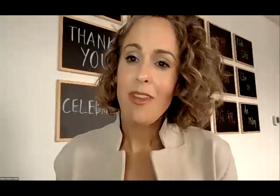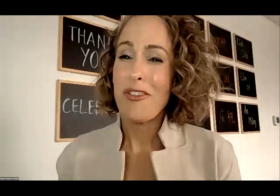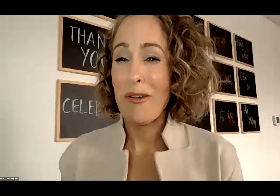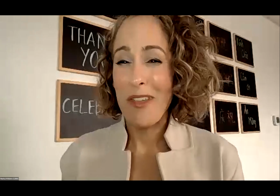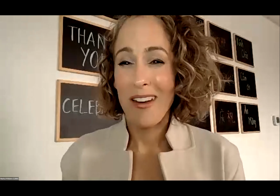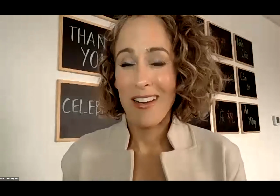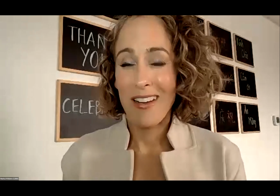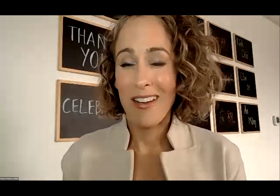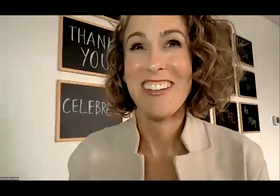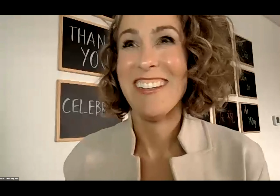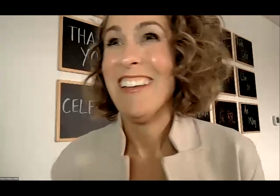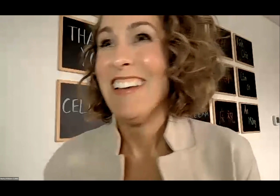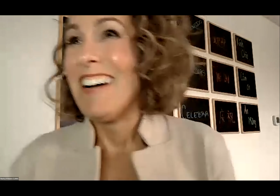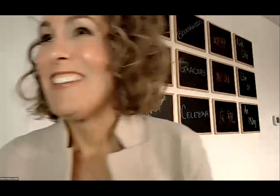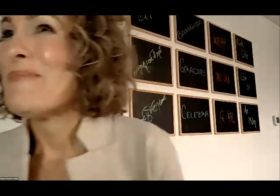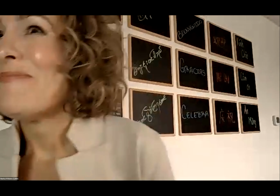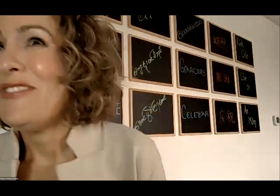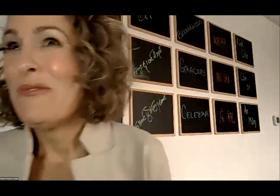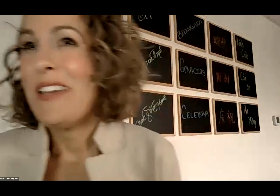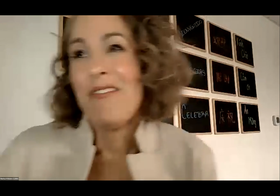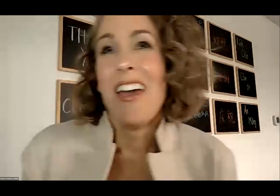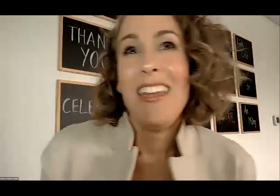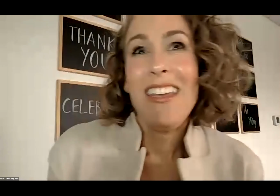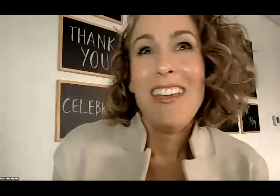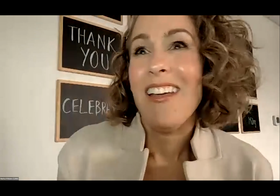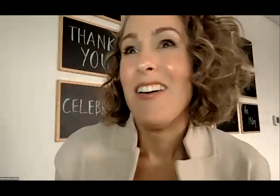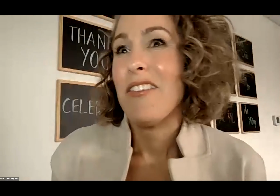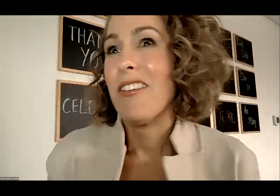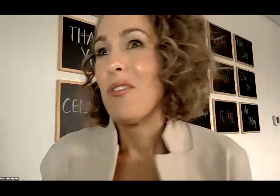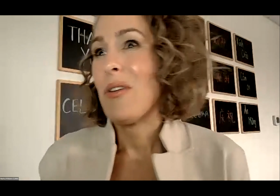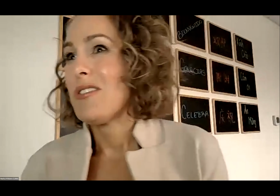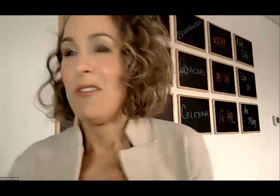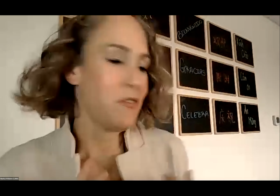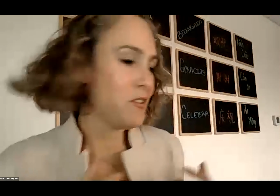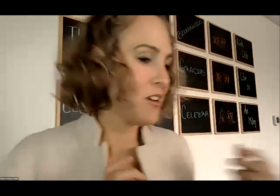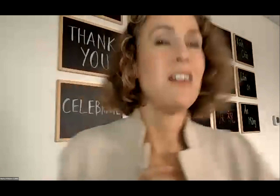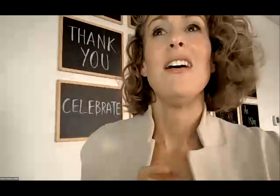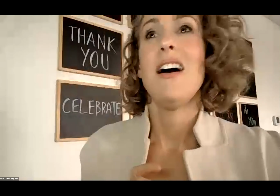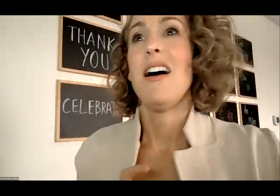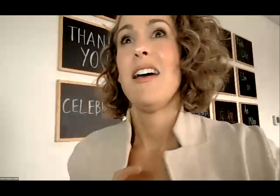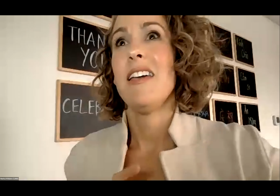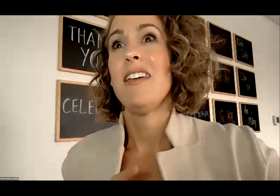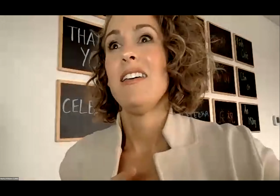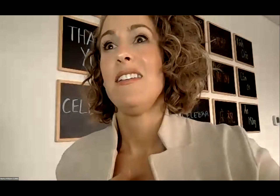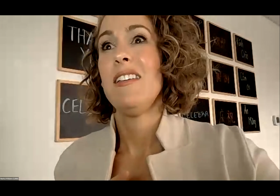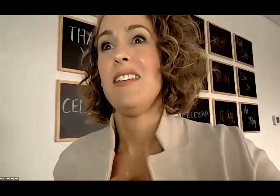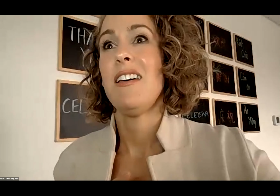So I hope that answers your question. Do we have any other questions before I hop off?